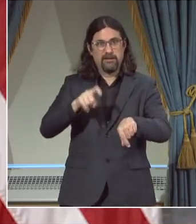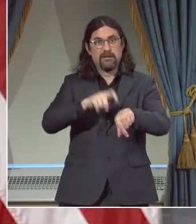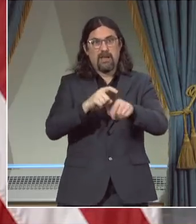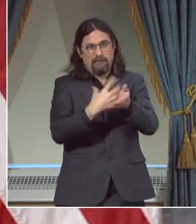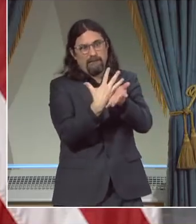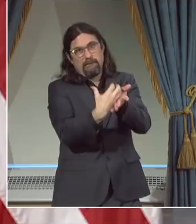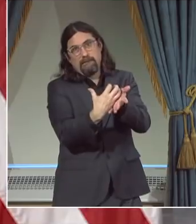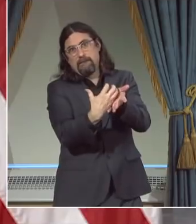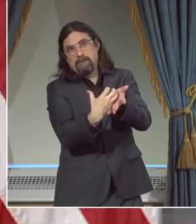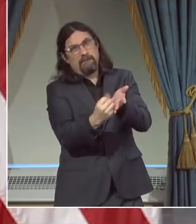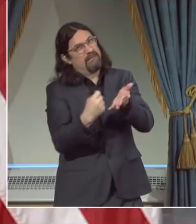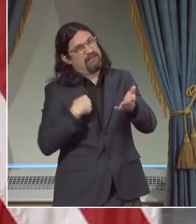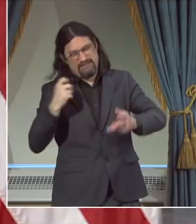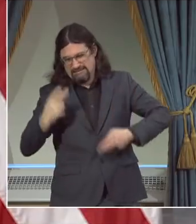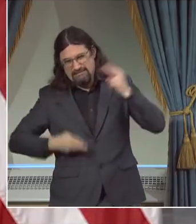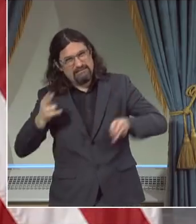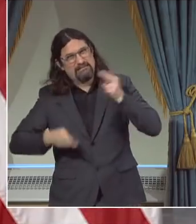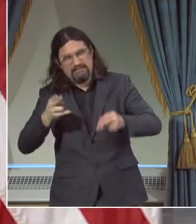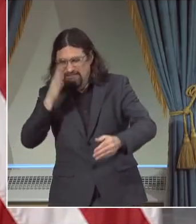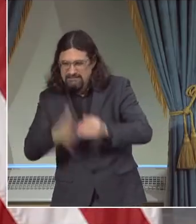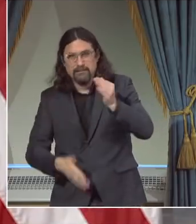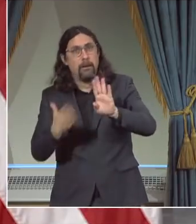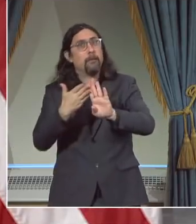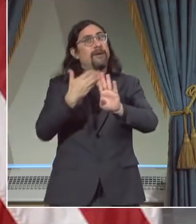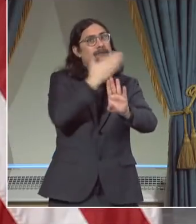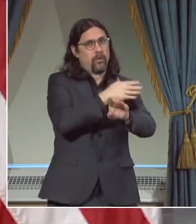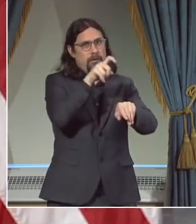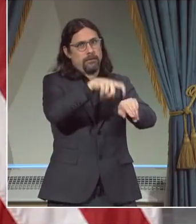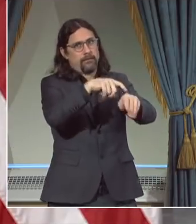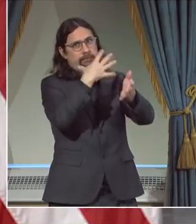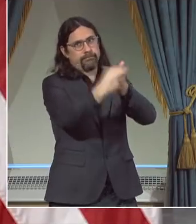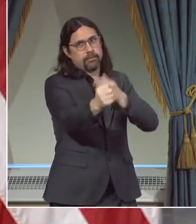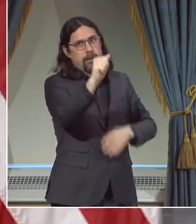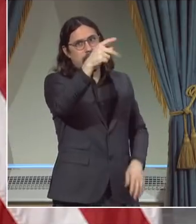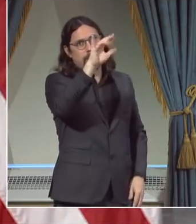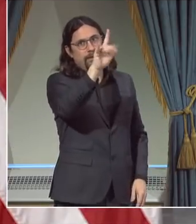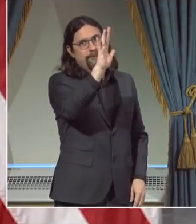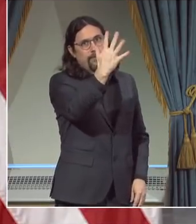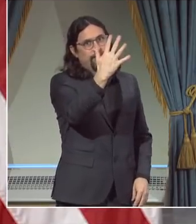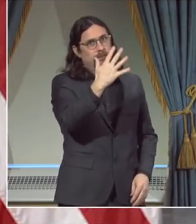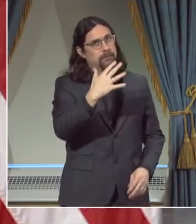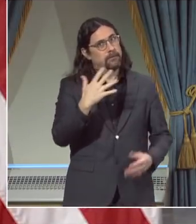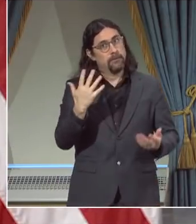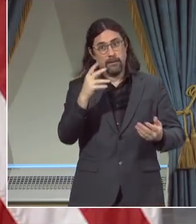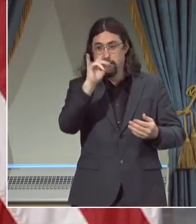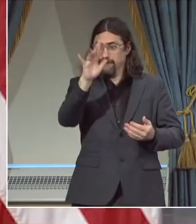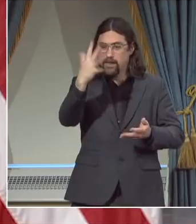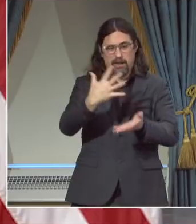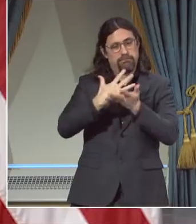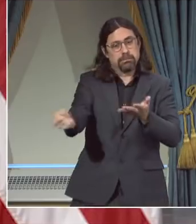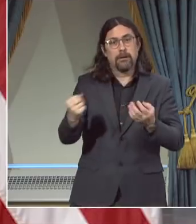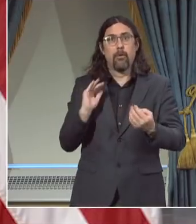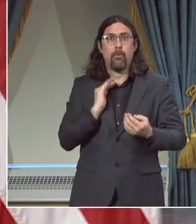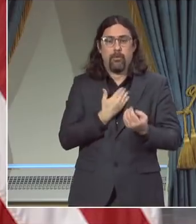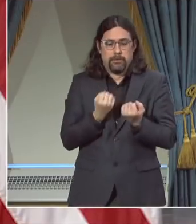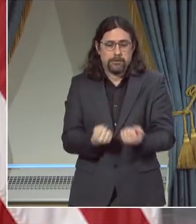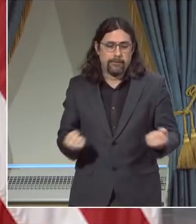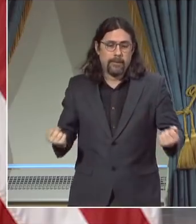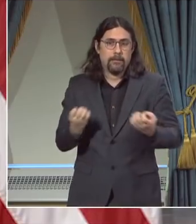SO, THIS IS A RACE AGAINST TIME. WE HAVE GOTTEN